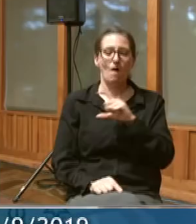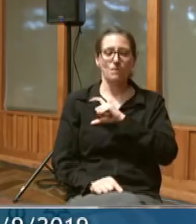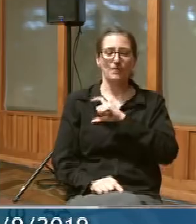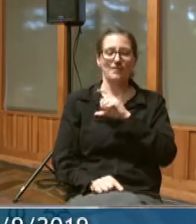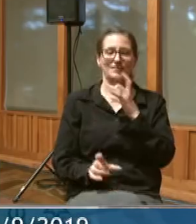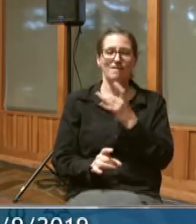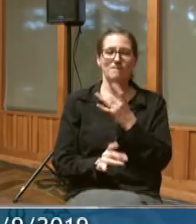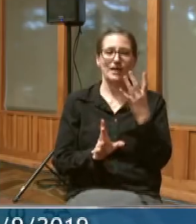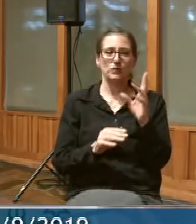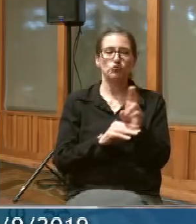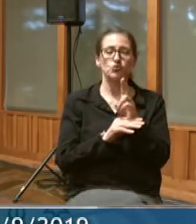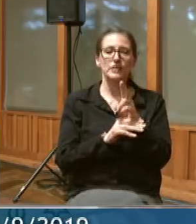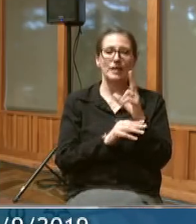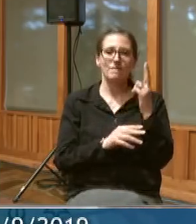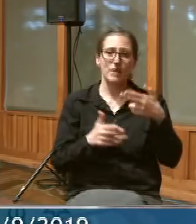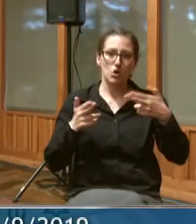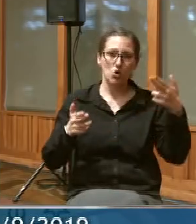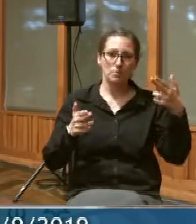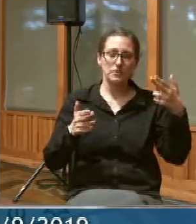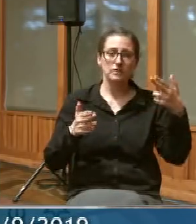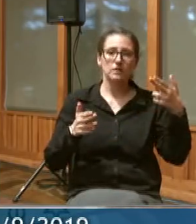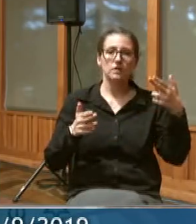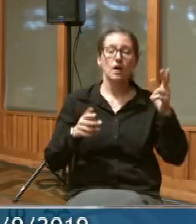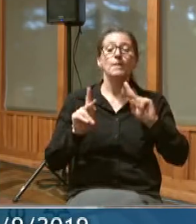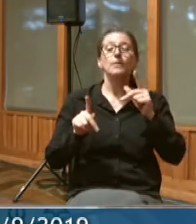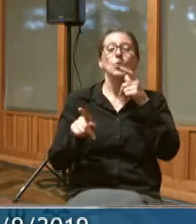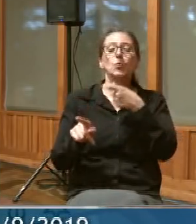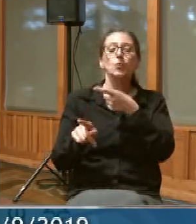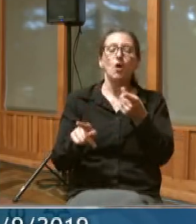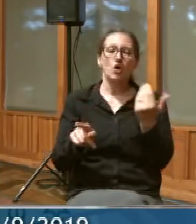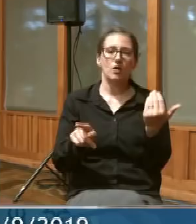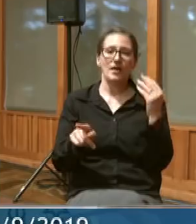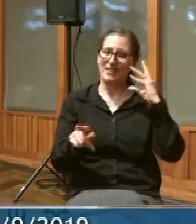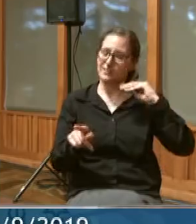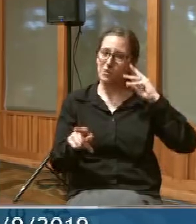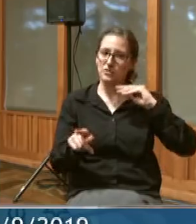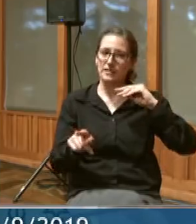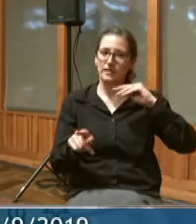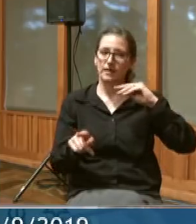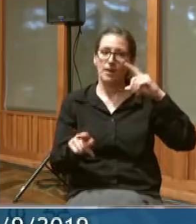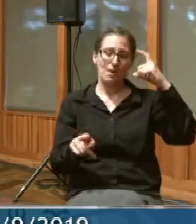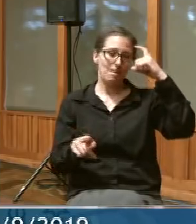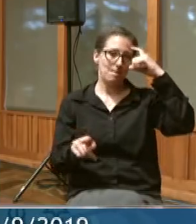BEEN FOCUSING PARTICULARLY ON THE POPULATION THAT IS HOUSELESS. THERE'S ALSO A HISTORY WITH